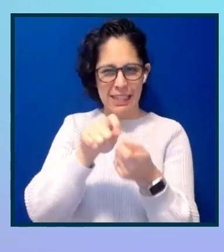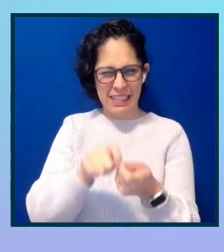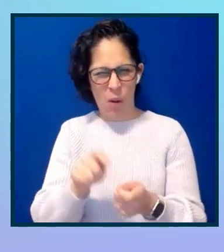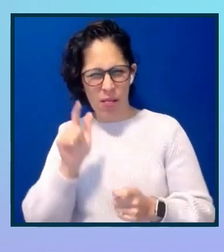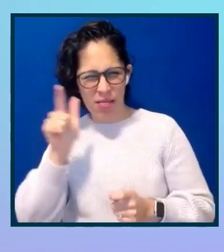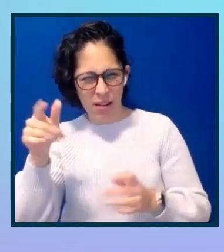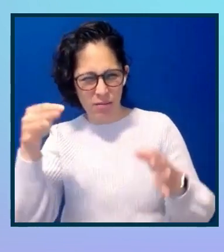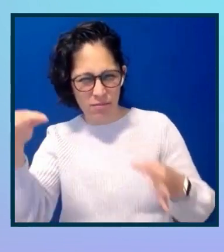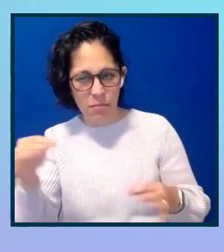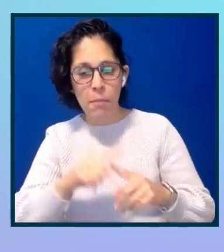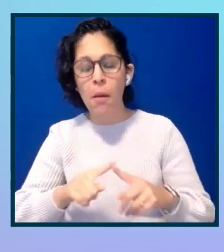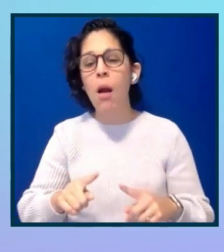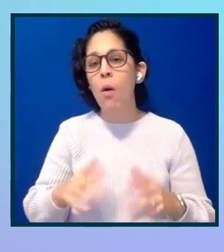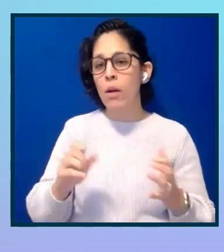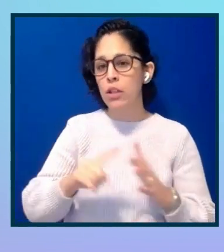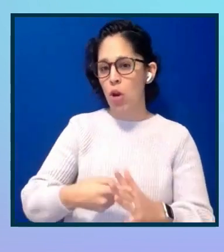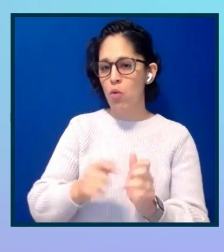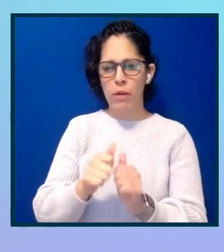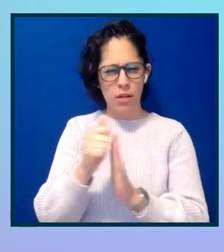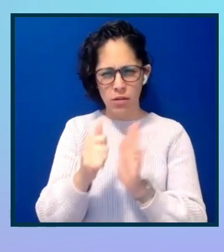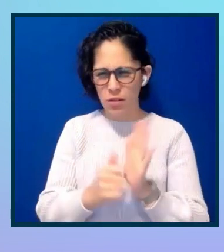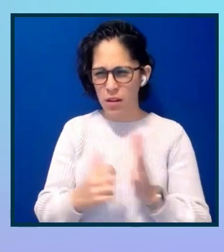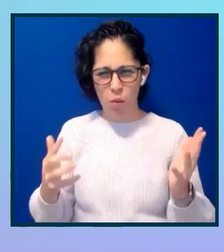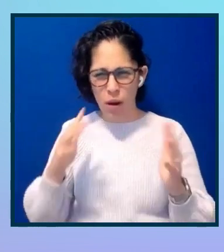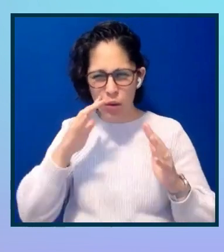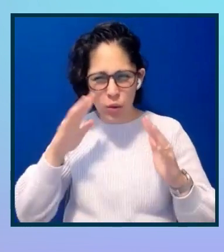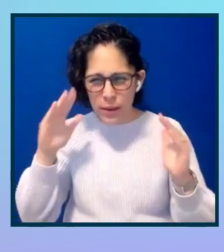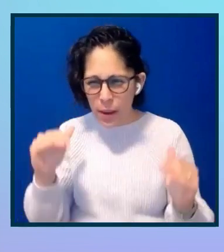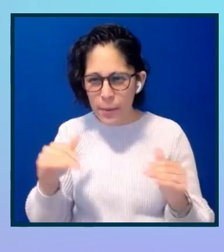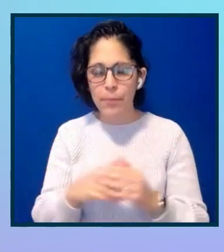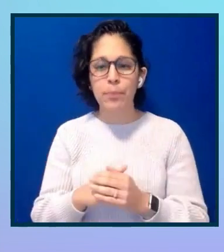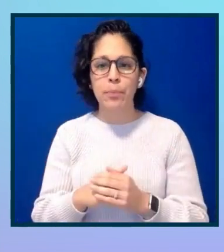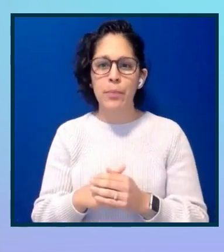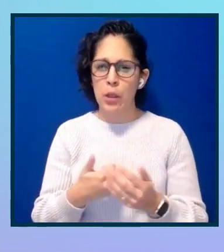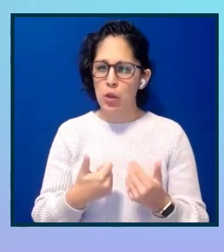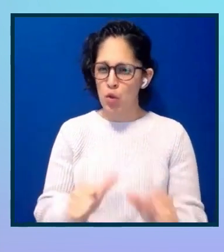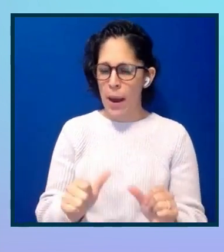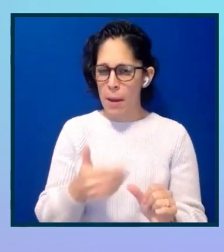but I wanna try to start with the agenda here real quick. And I'm gonna do my best to talk to the slides.